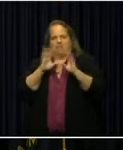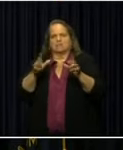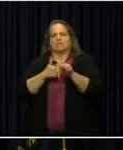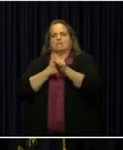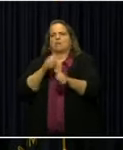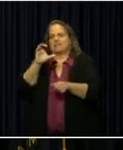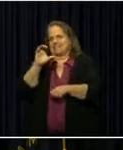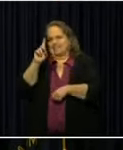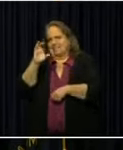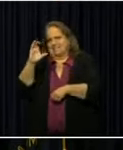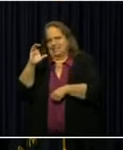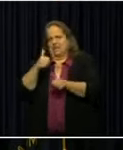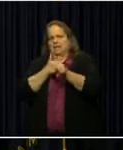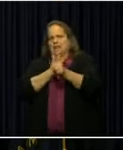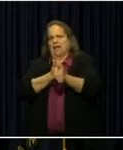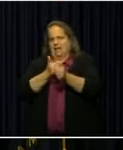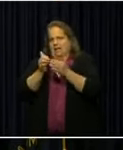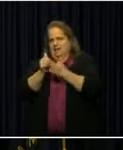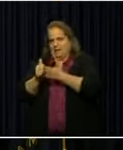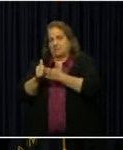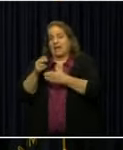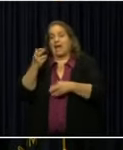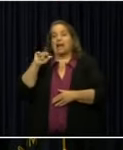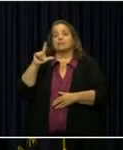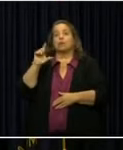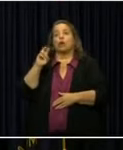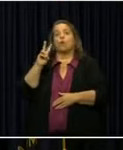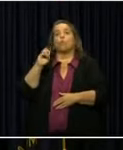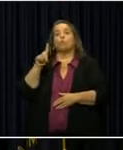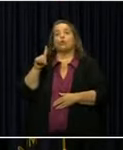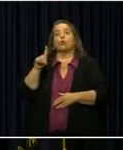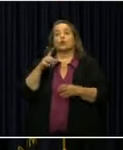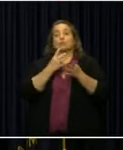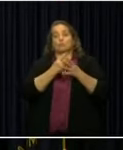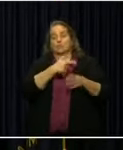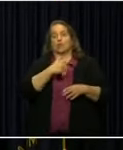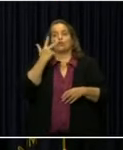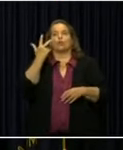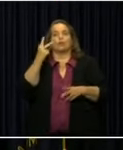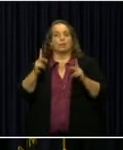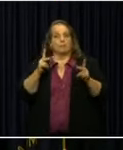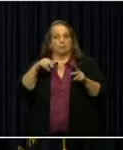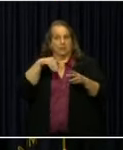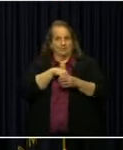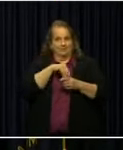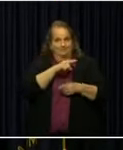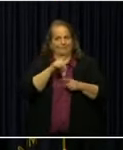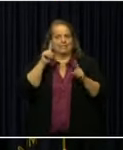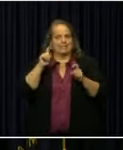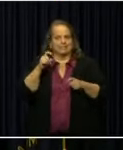UP. HE IS GOING TO STAND ON THE OTHER SIDE OF THE SCREEN. WE ARE GOING TO DO TWO THINGS.